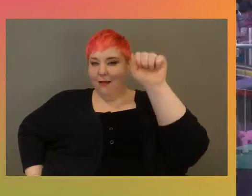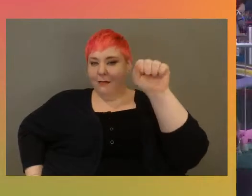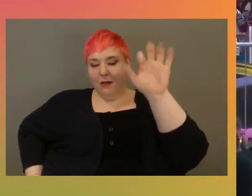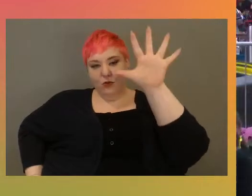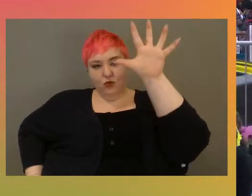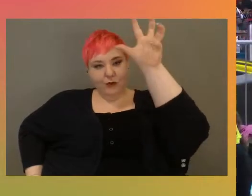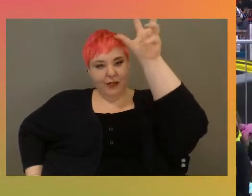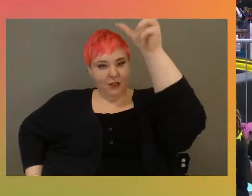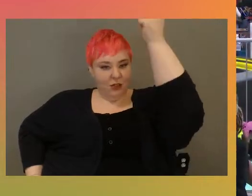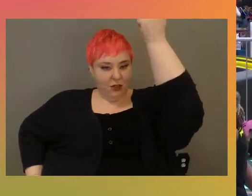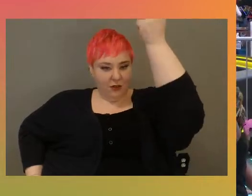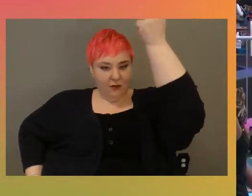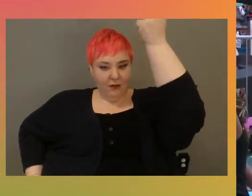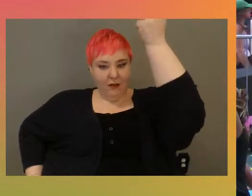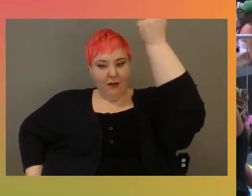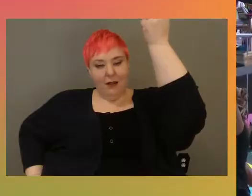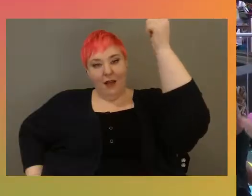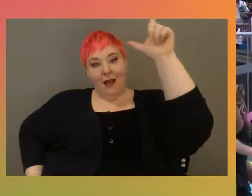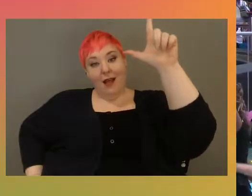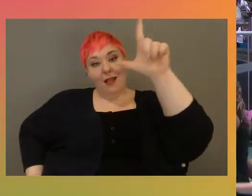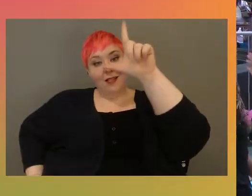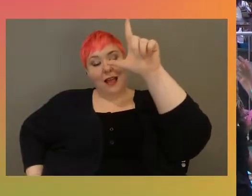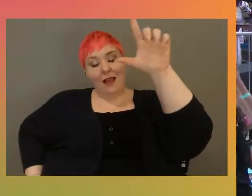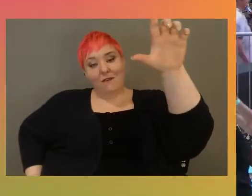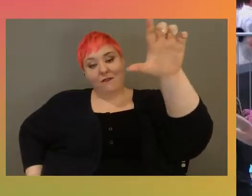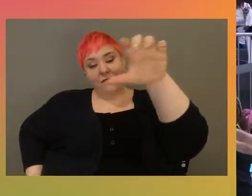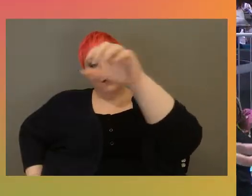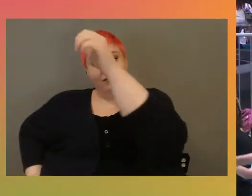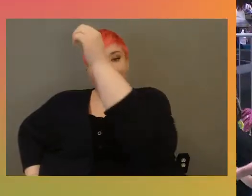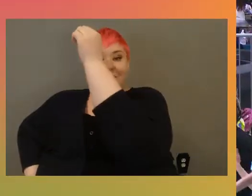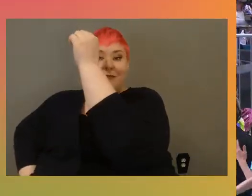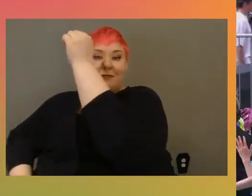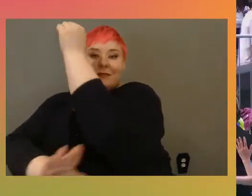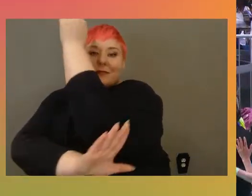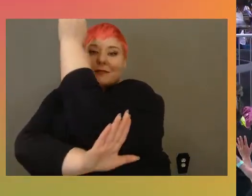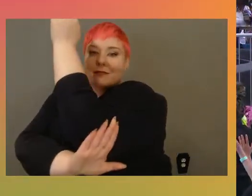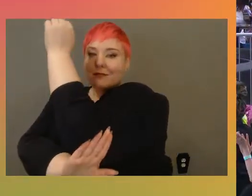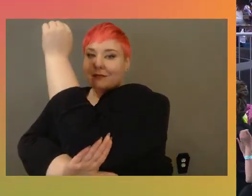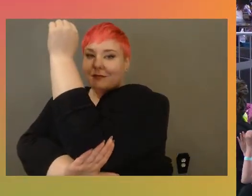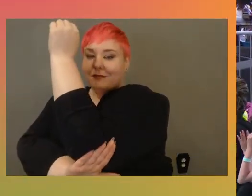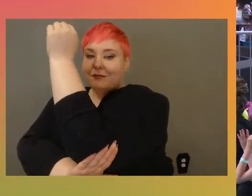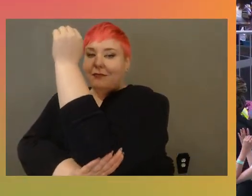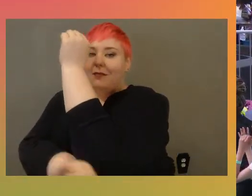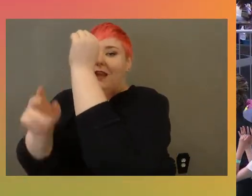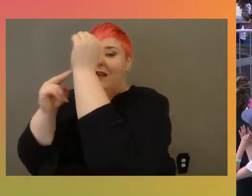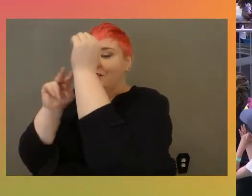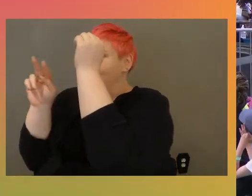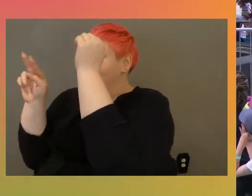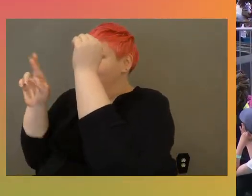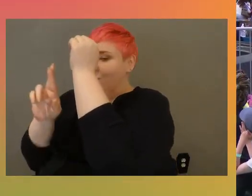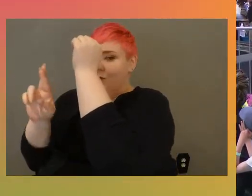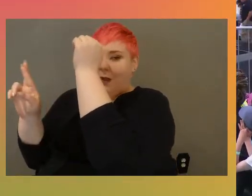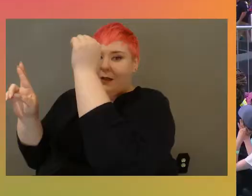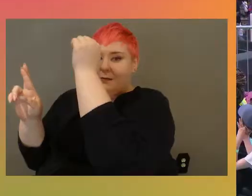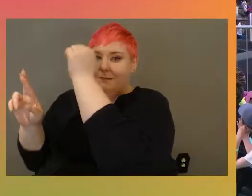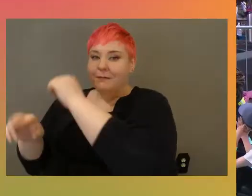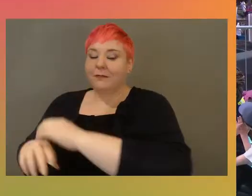BACK ON YOUR LEFT ARM, REACH AS HIGH AS POSSIBLE.